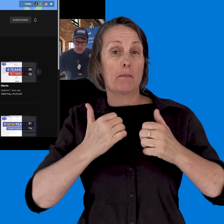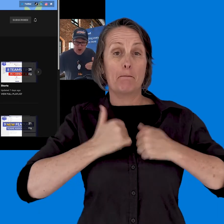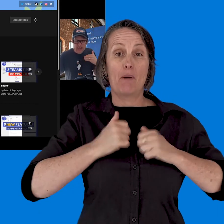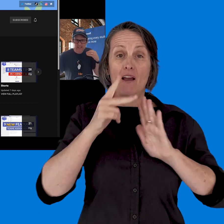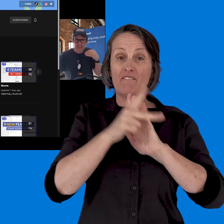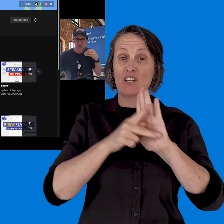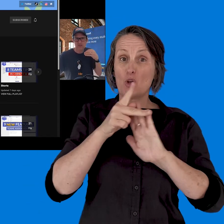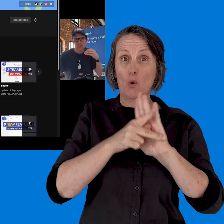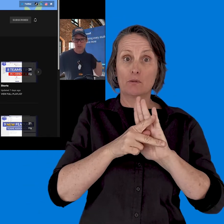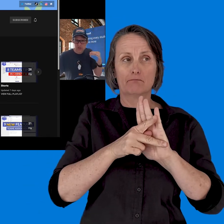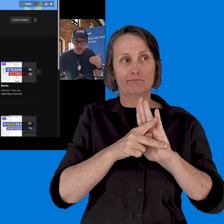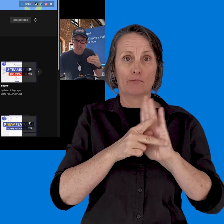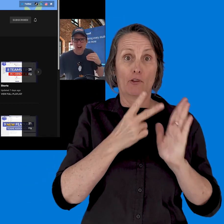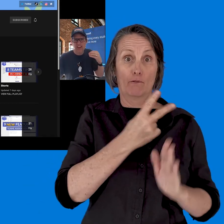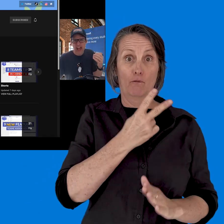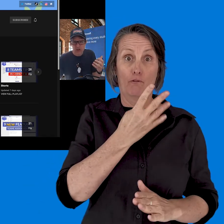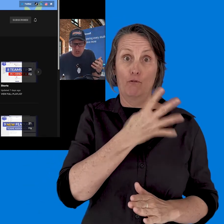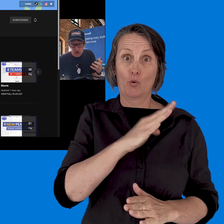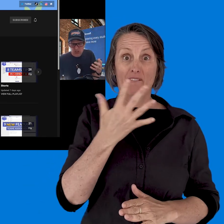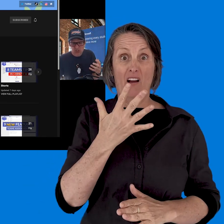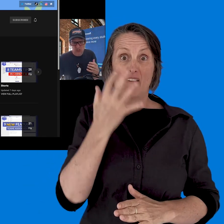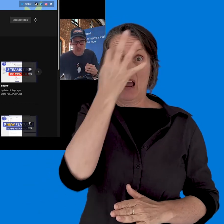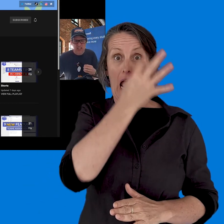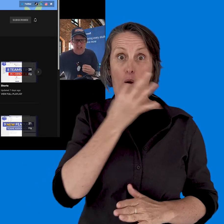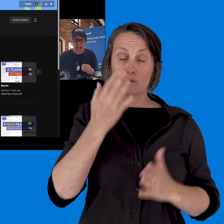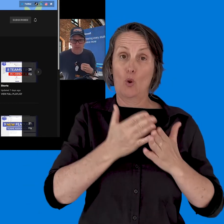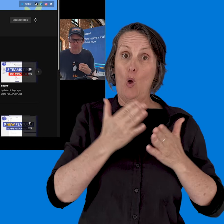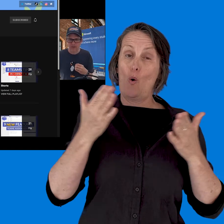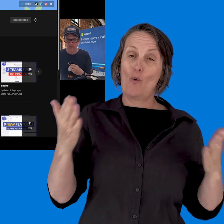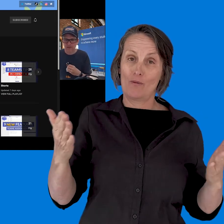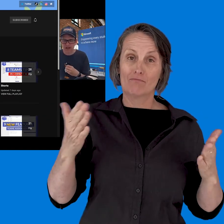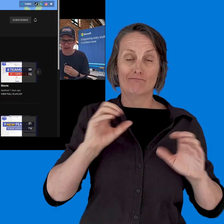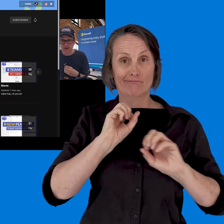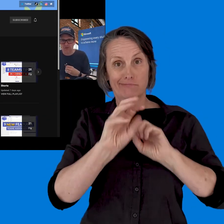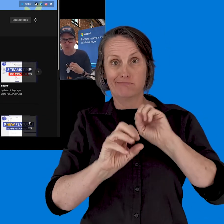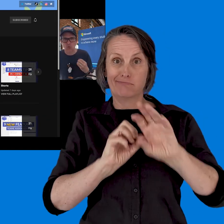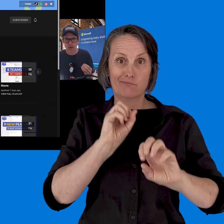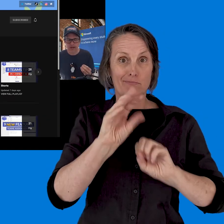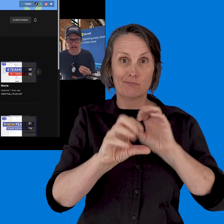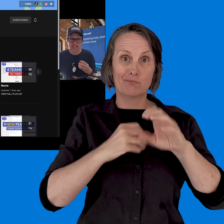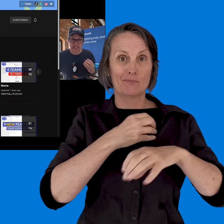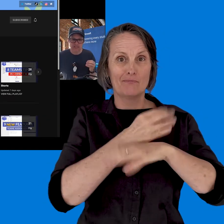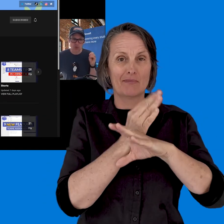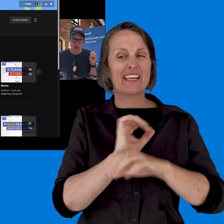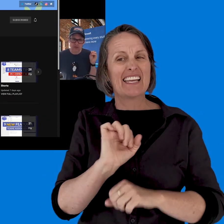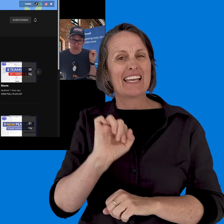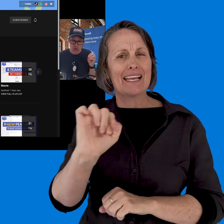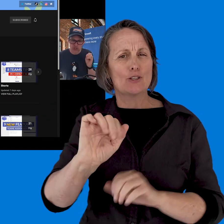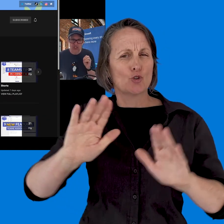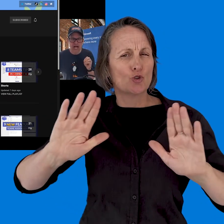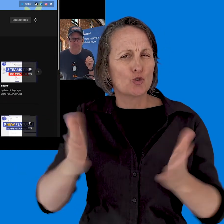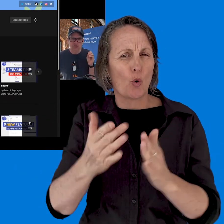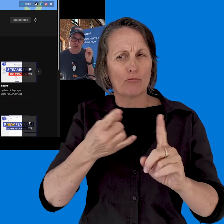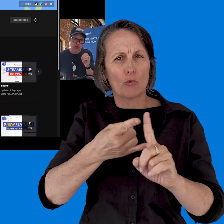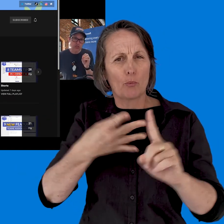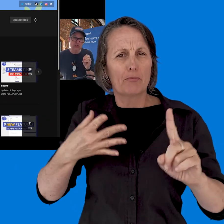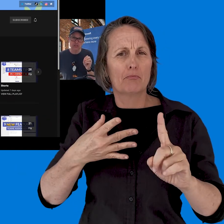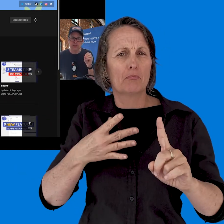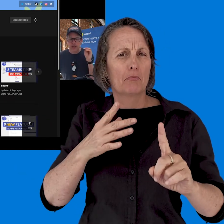Whereas mine are these sort of, you know, 45 hour-long sort of webinars. He's a small, little short, and sharp, so you can use them,